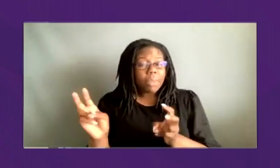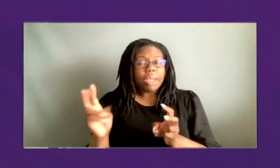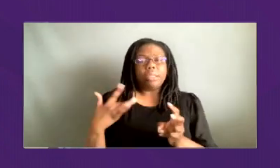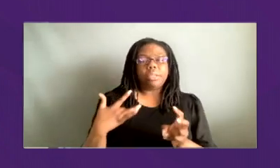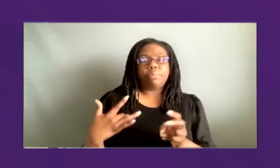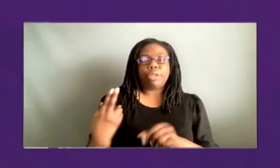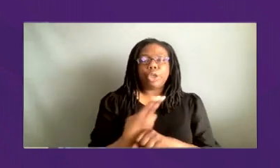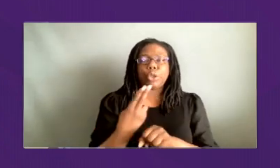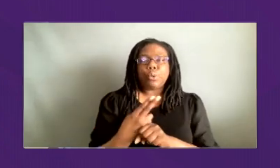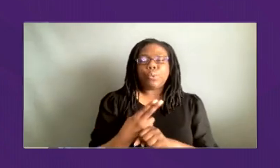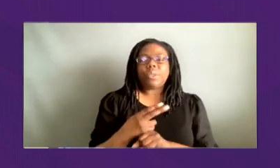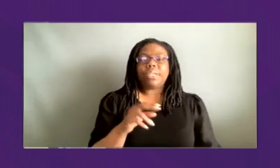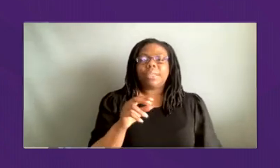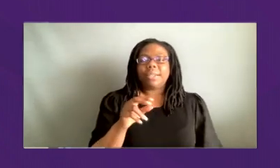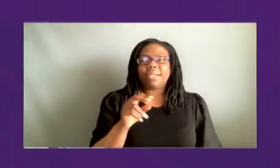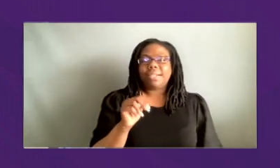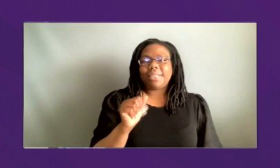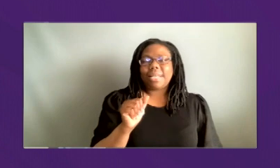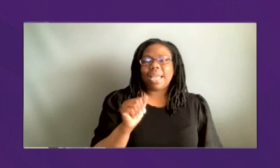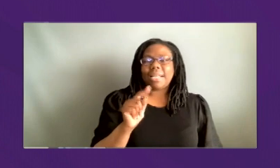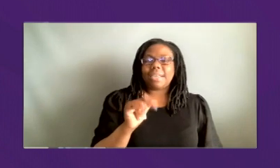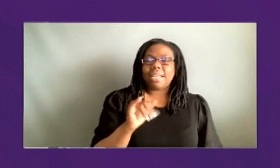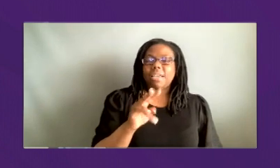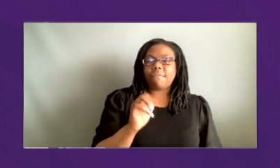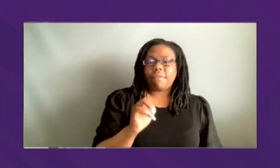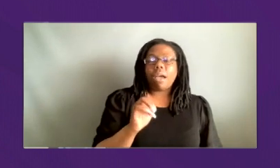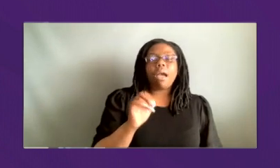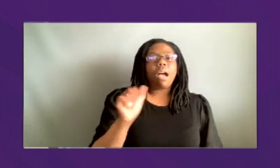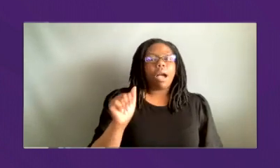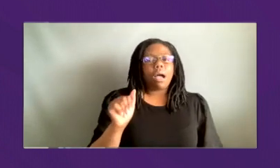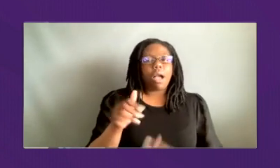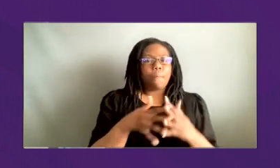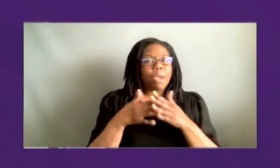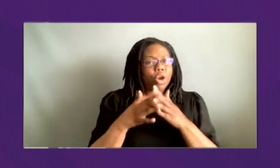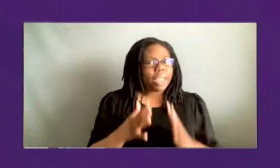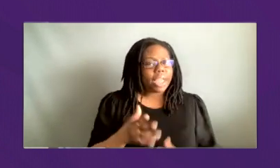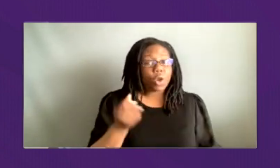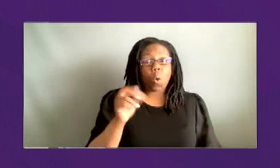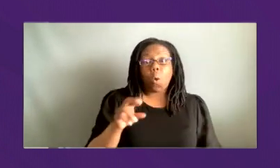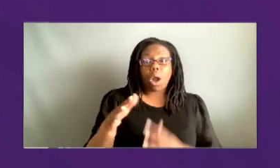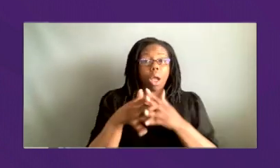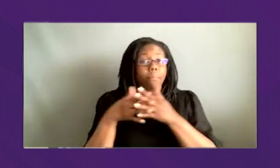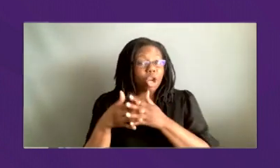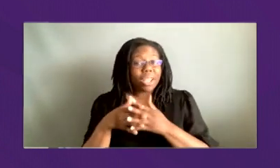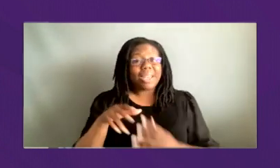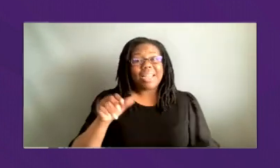But there are always different preferences that individuals have, and whenever possible, it's